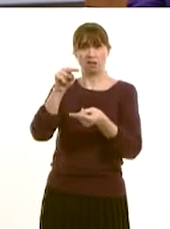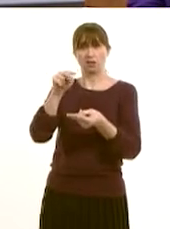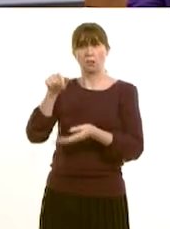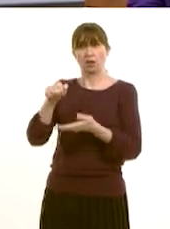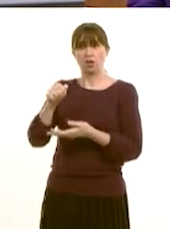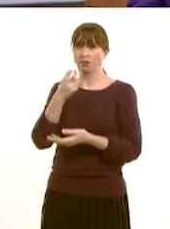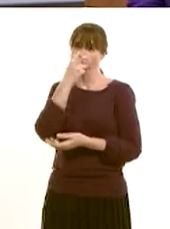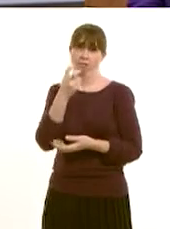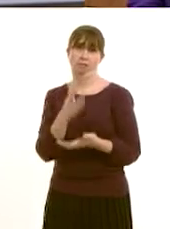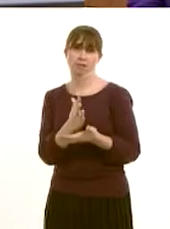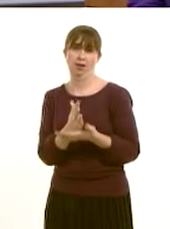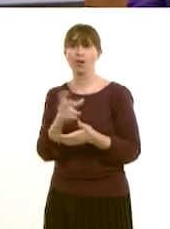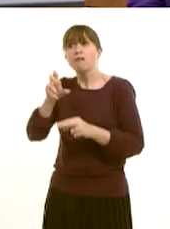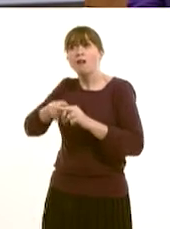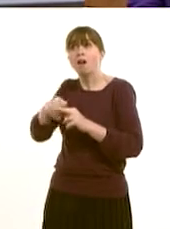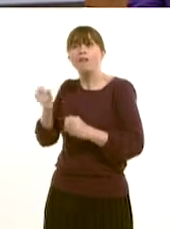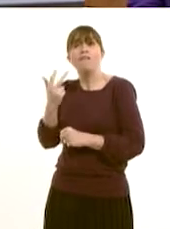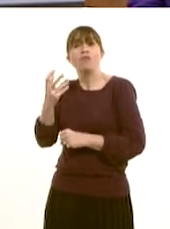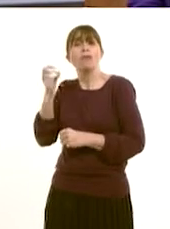Cardiff alone has £300 million. So, yes, it is challenging.